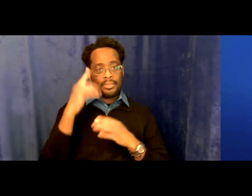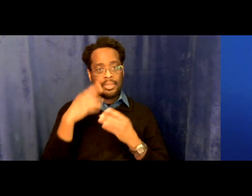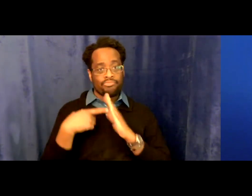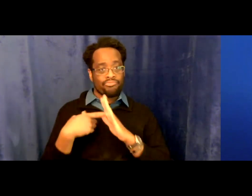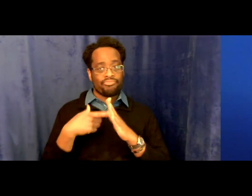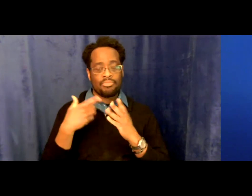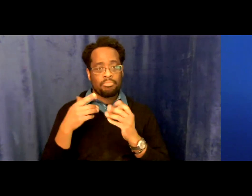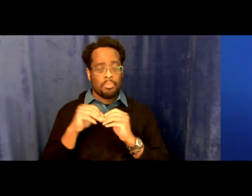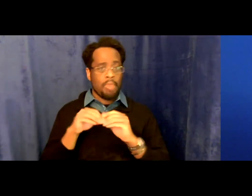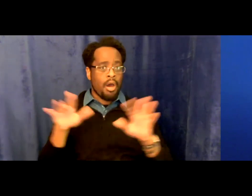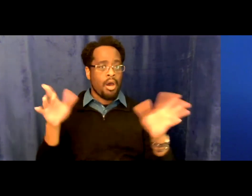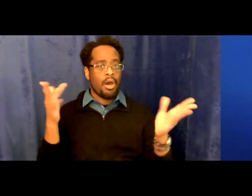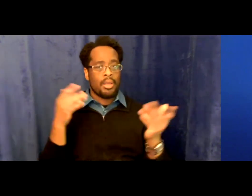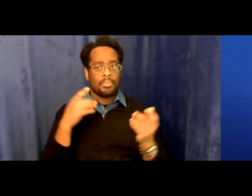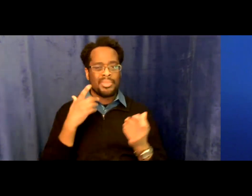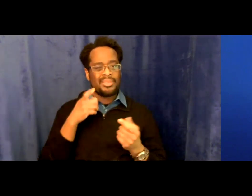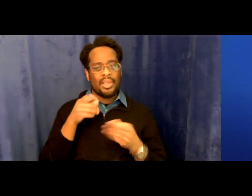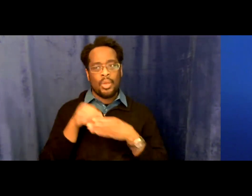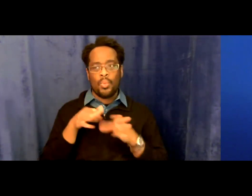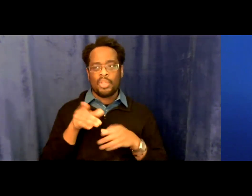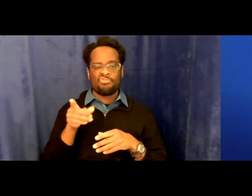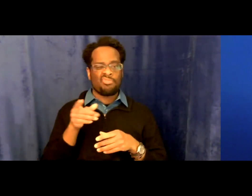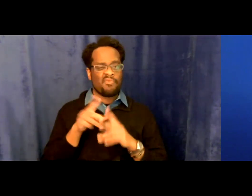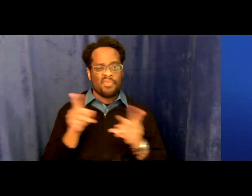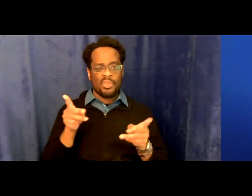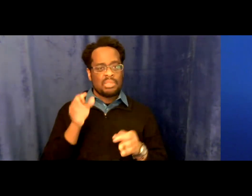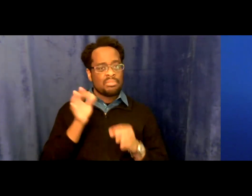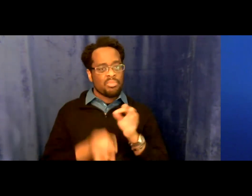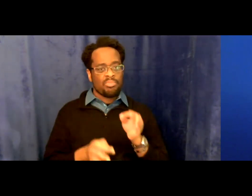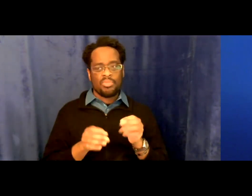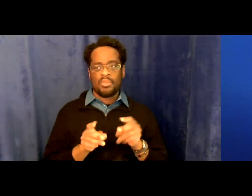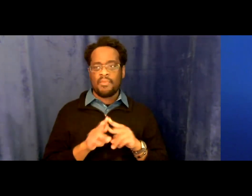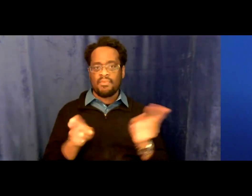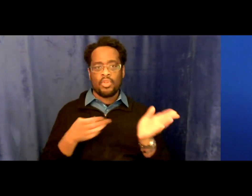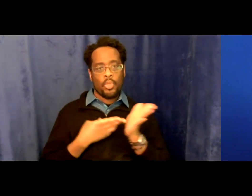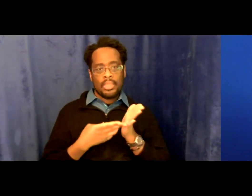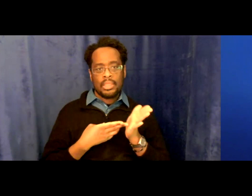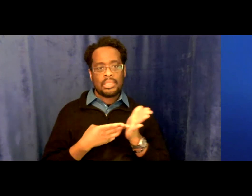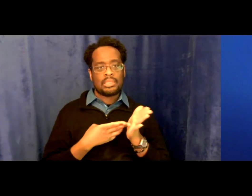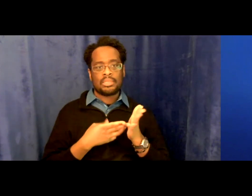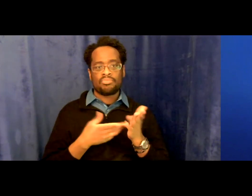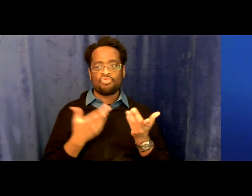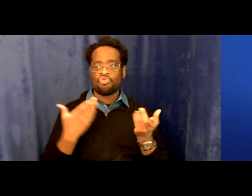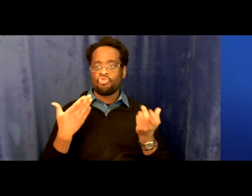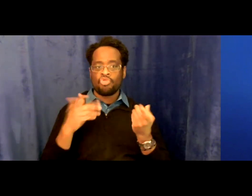media about sign language that has been um really widespread and it's gone viral and it's very